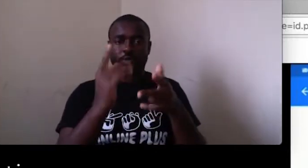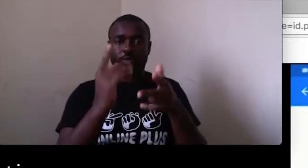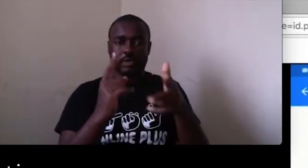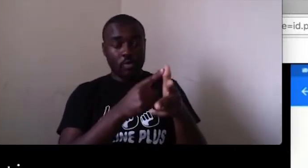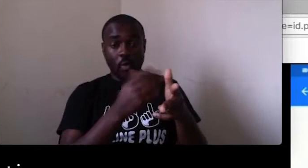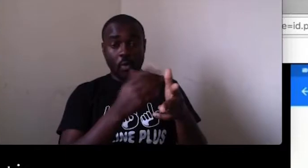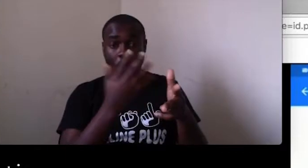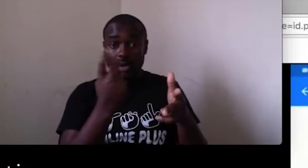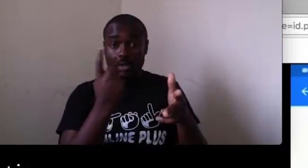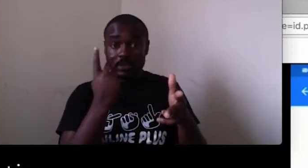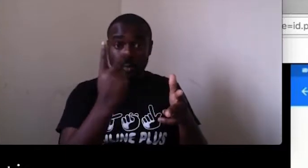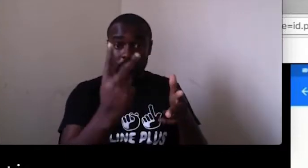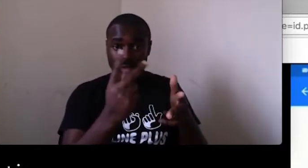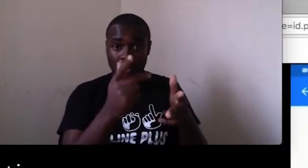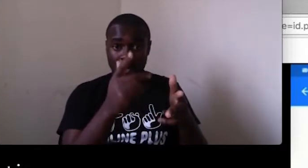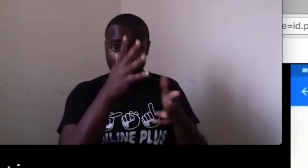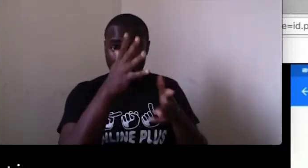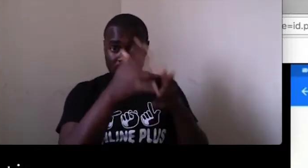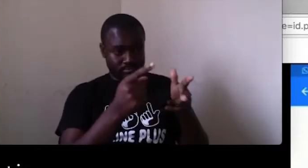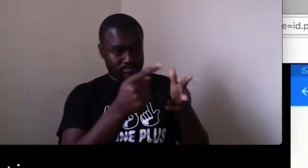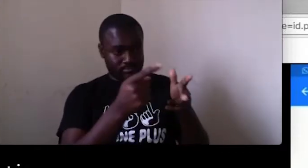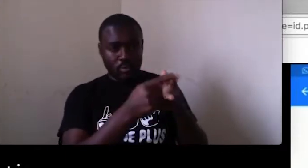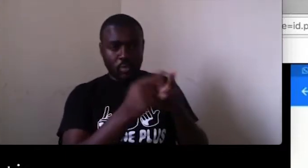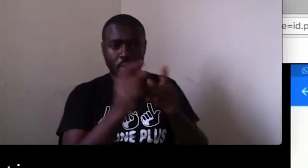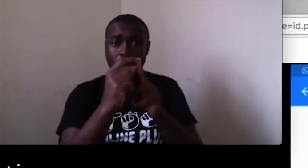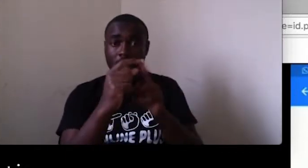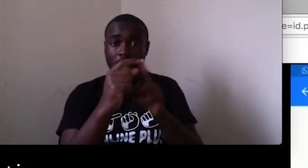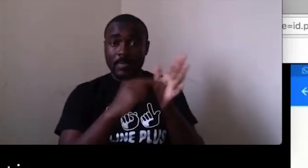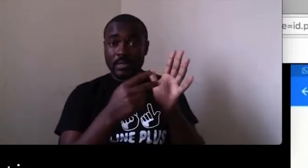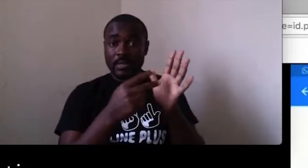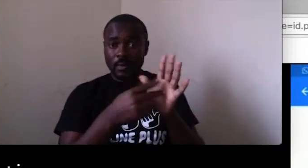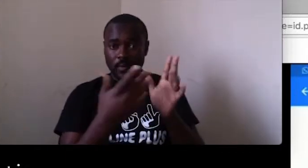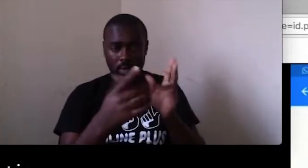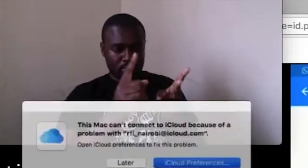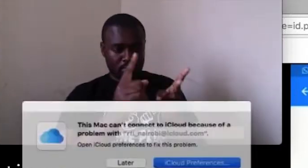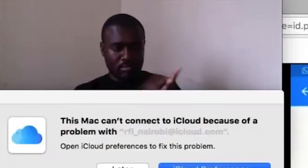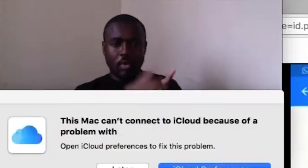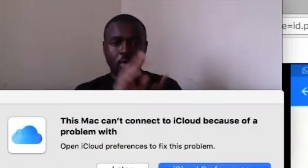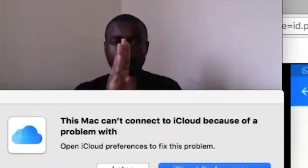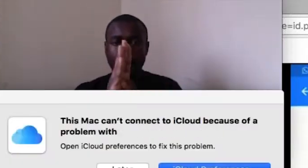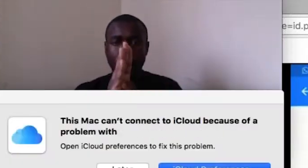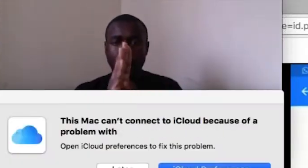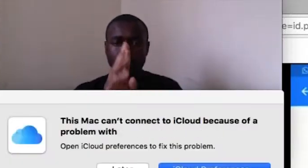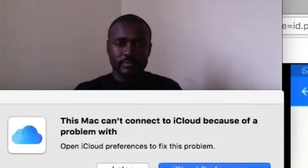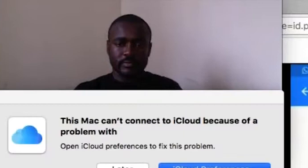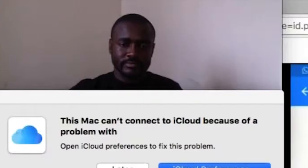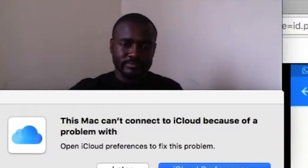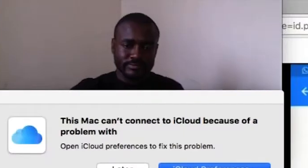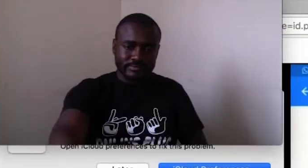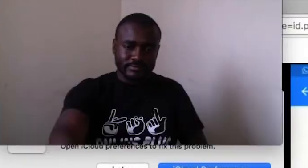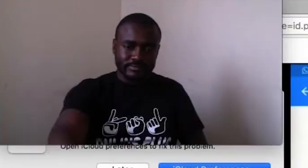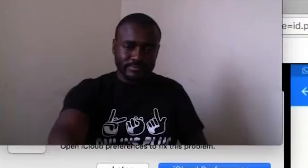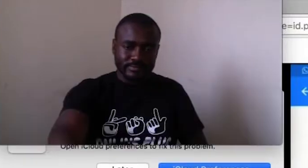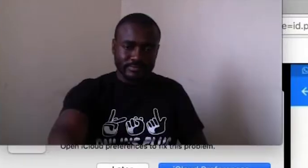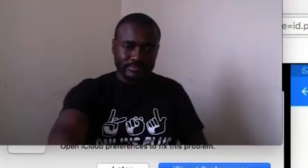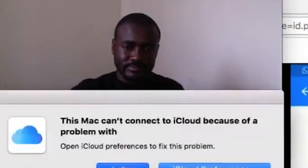and then the message will come u and it will give you three optis how to sign it what it means